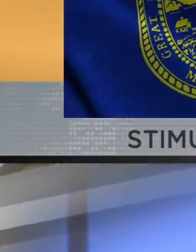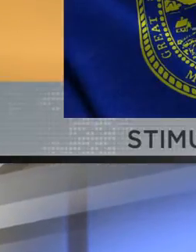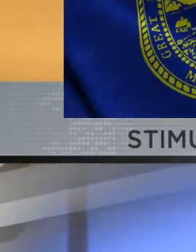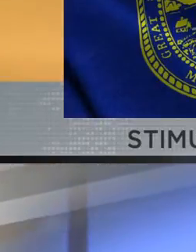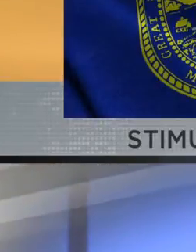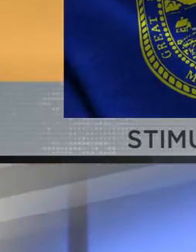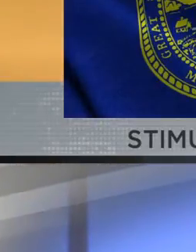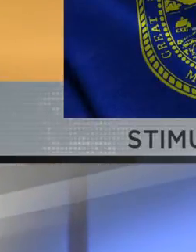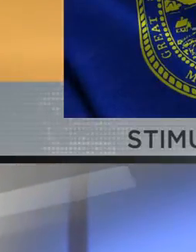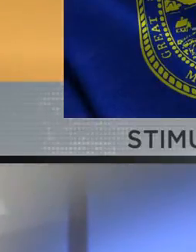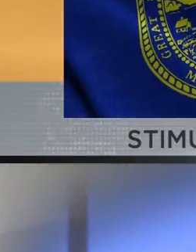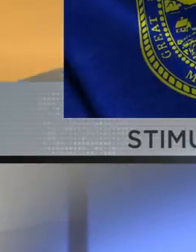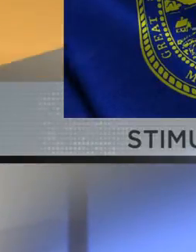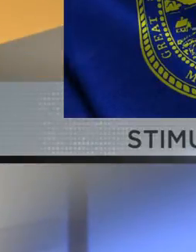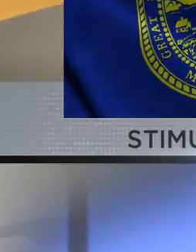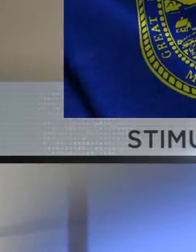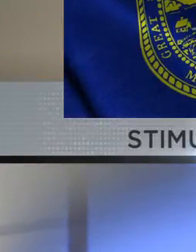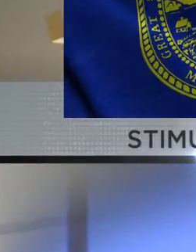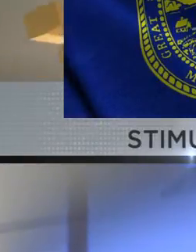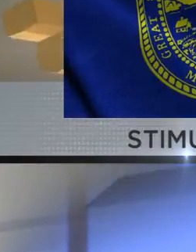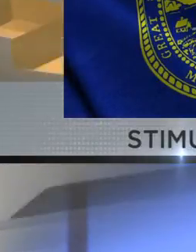HE SAID THE STATE HAS HAD THE LOWEST UNEMPLOYMENT IN THE COUNTRY FOR THE PAST 5 MONTHS.